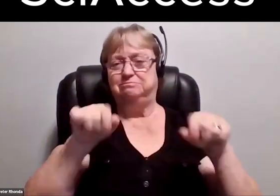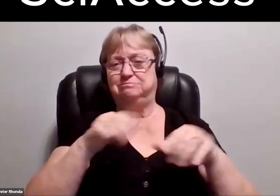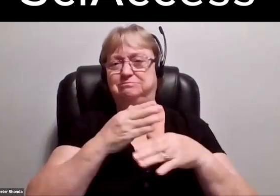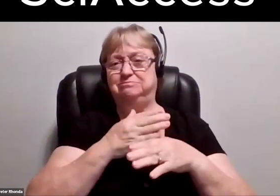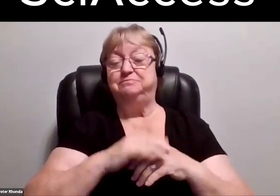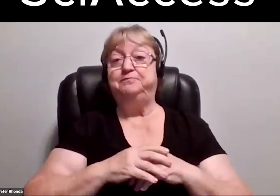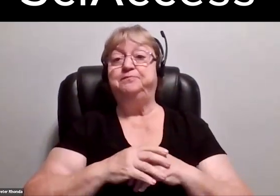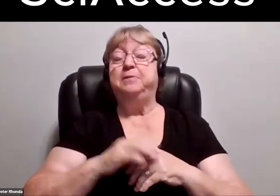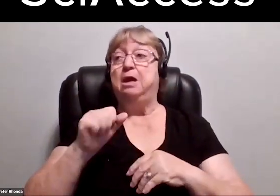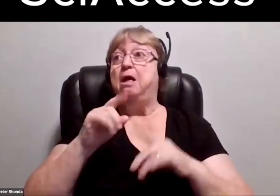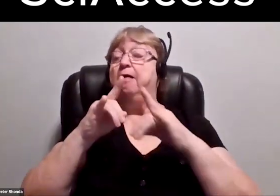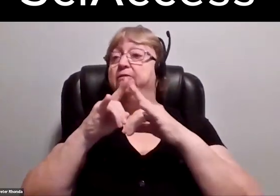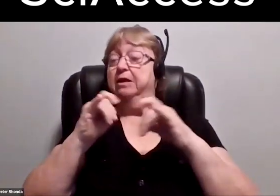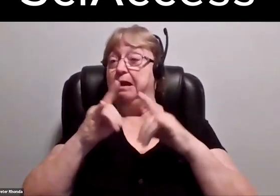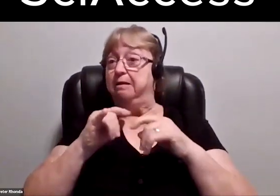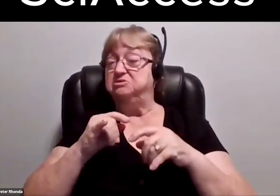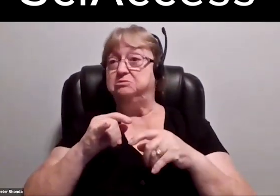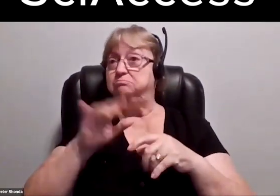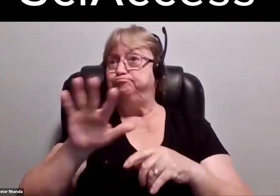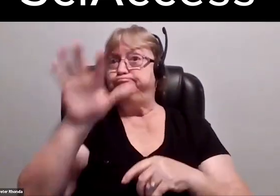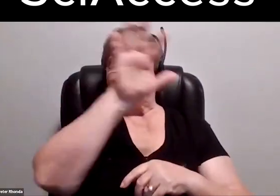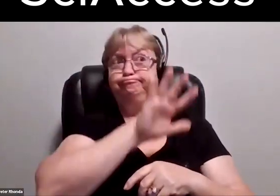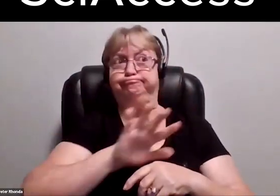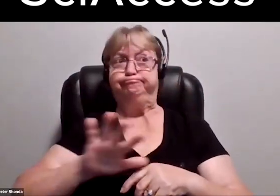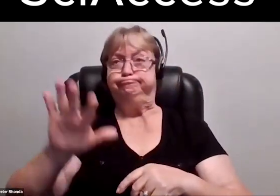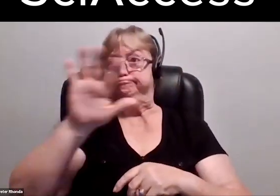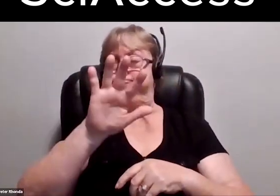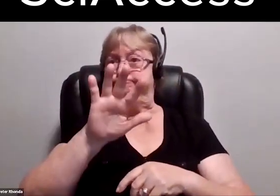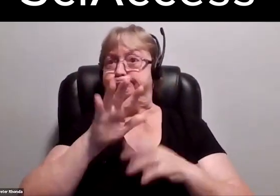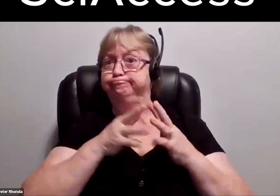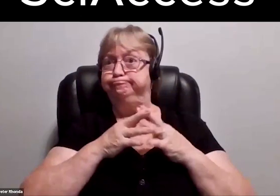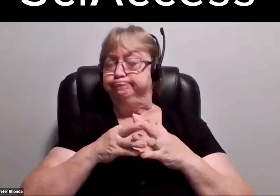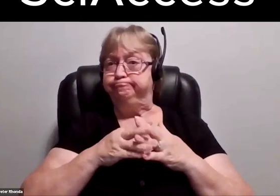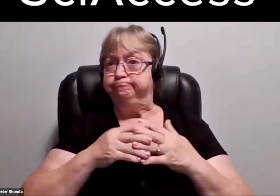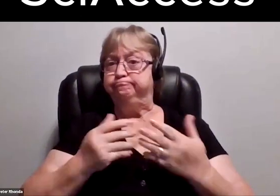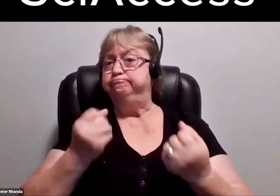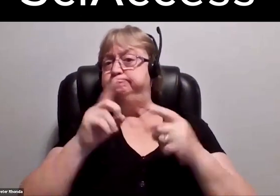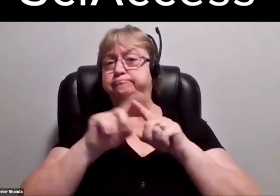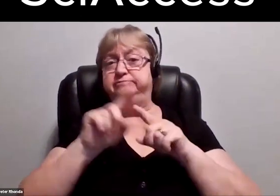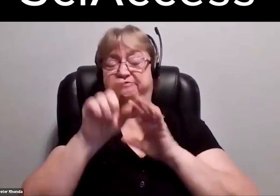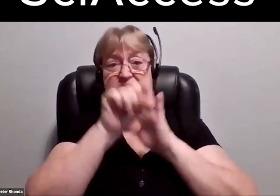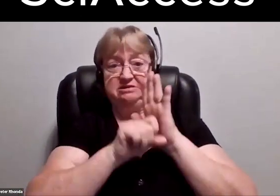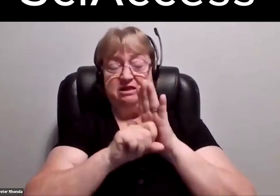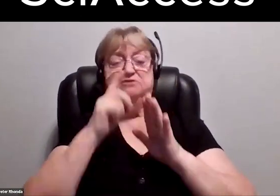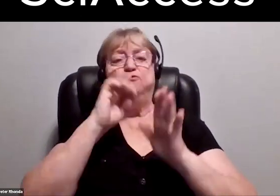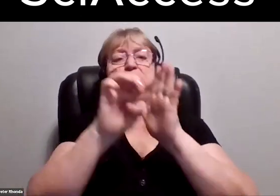The camps are held throughout the country. We do them in multiple states. For example, this summer,